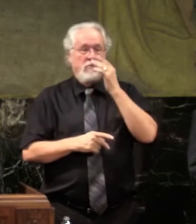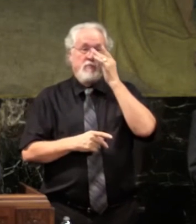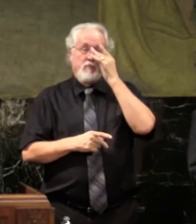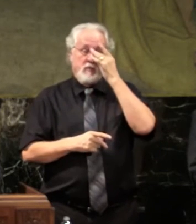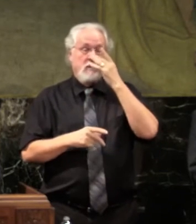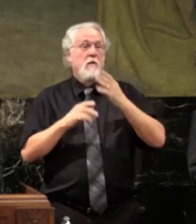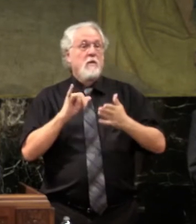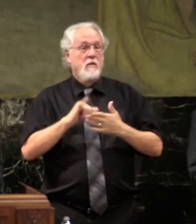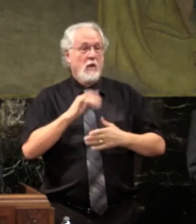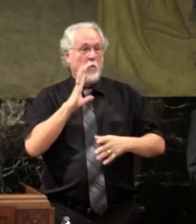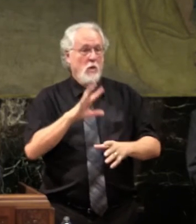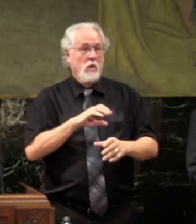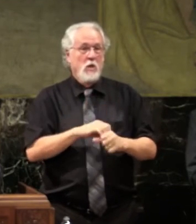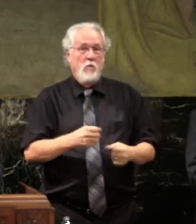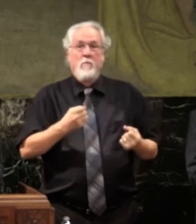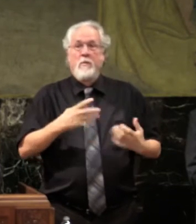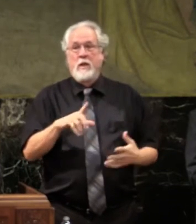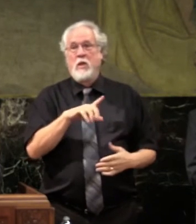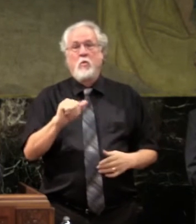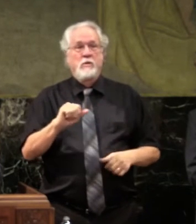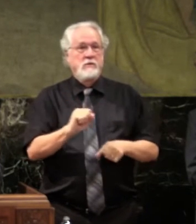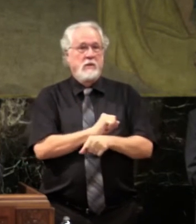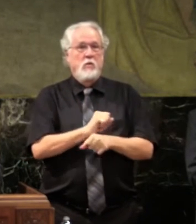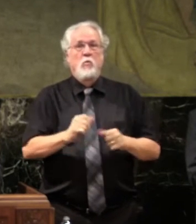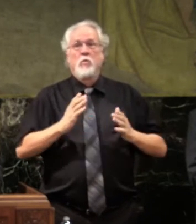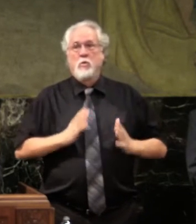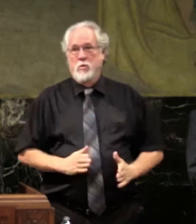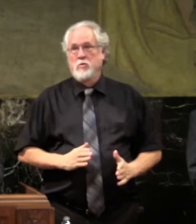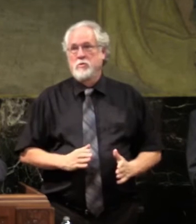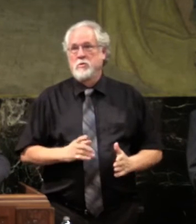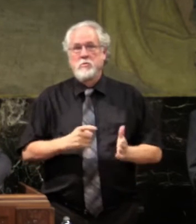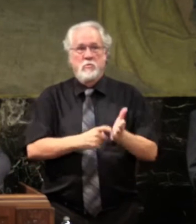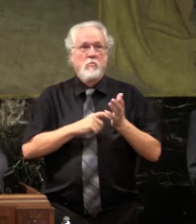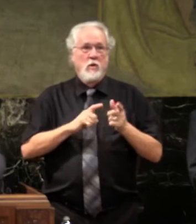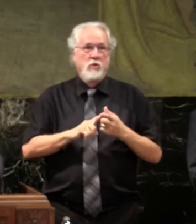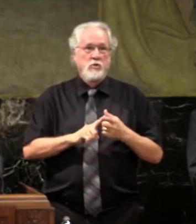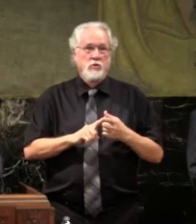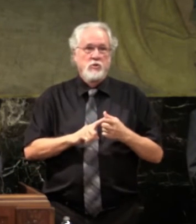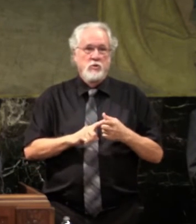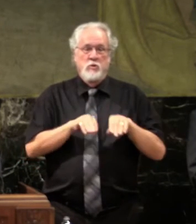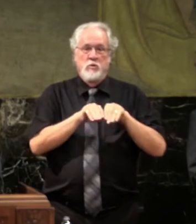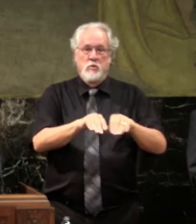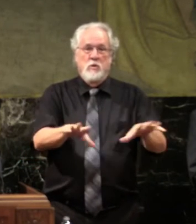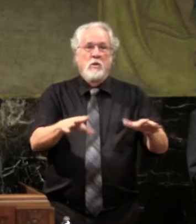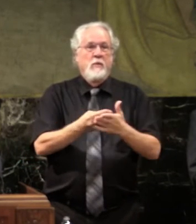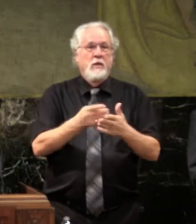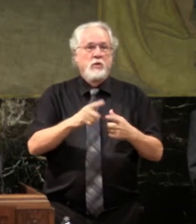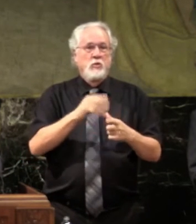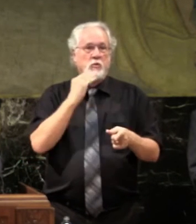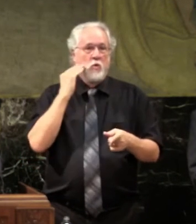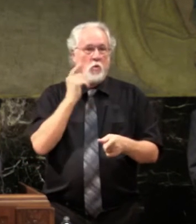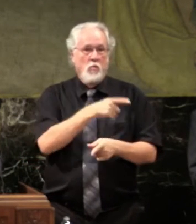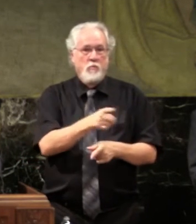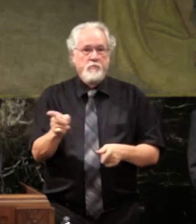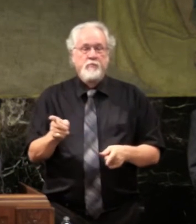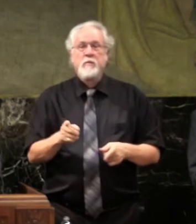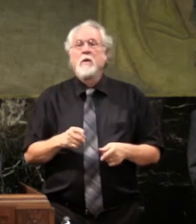going to include many Louisiana workers that will take to get the funds out to the homeowners program delivery costs in